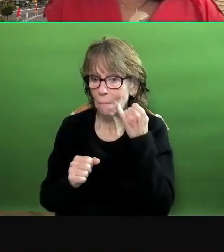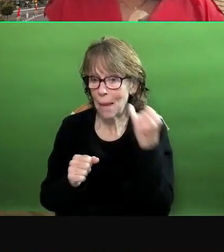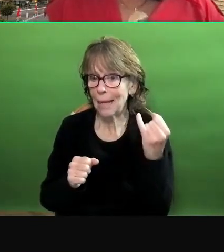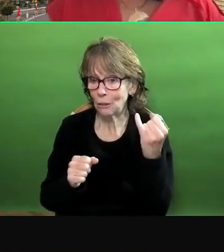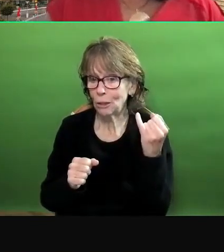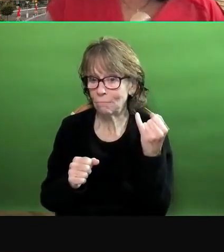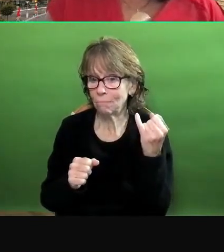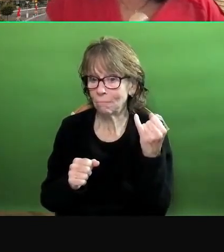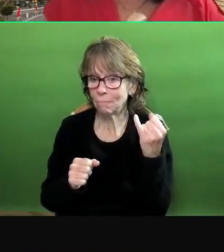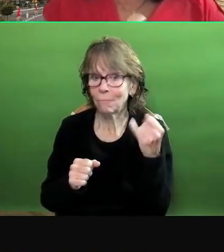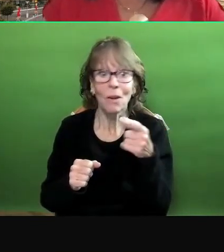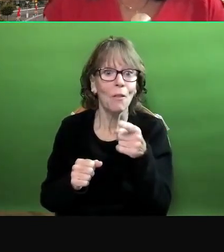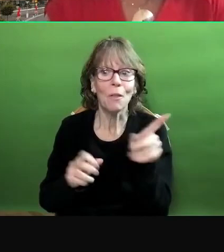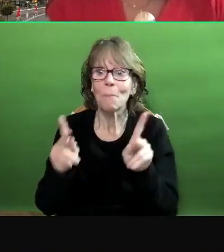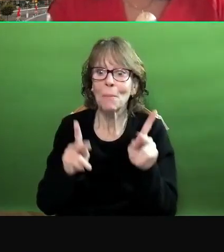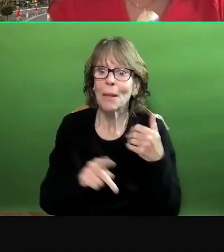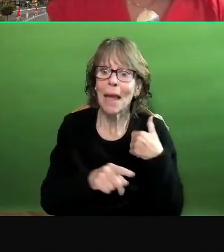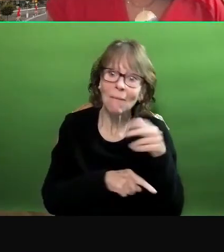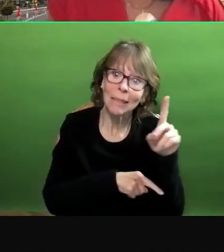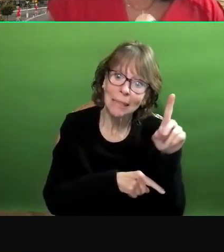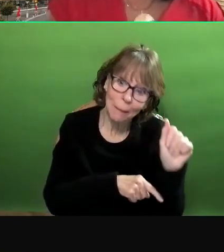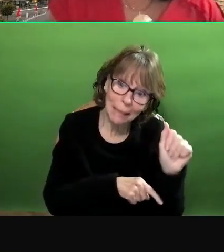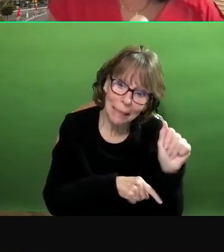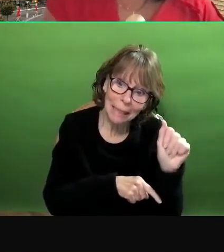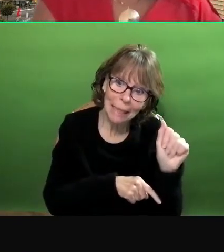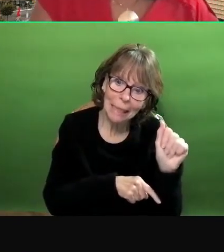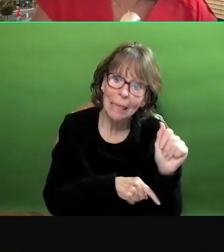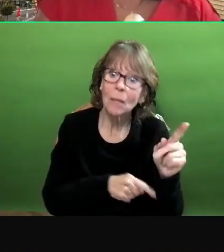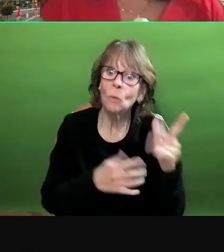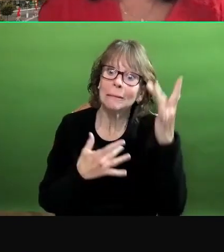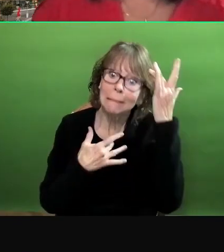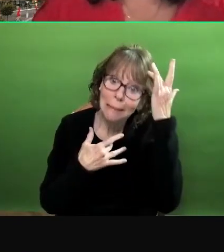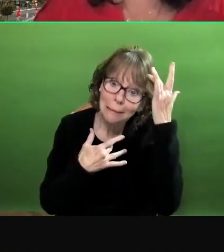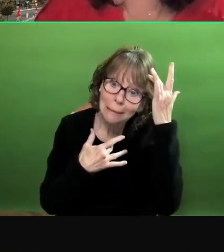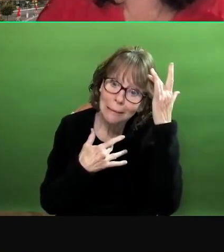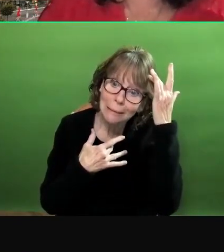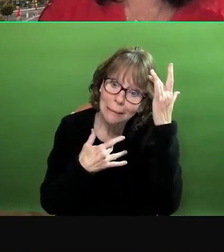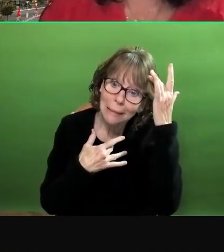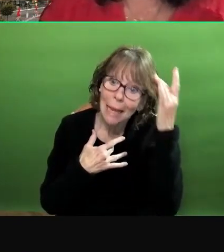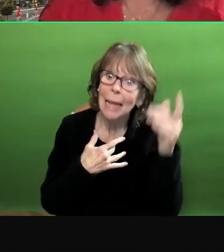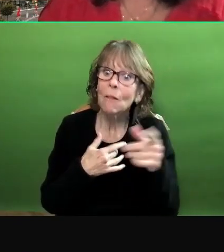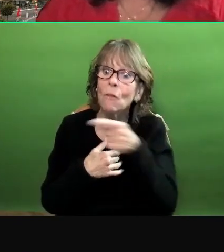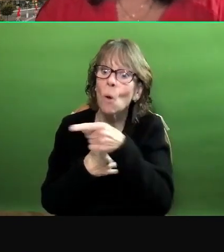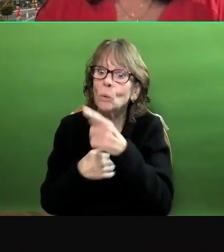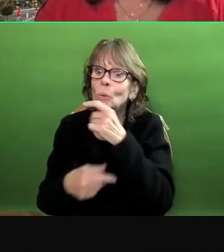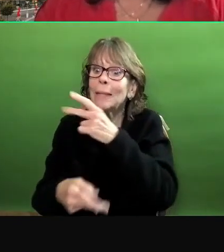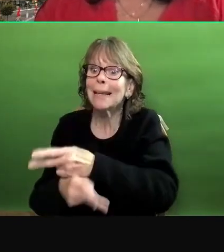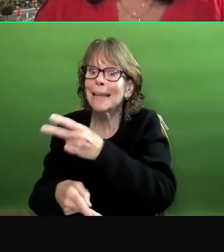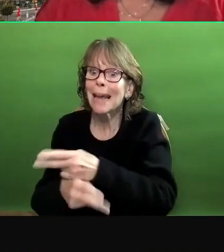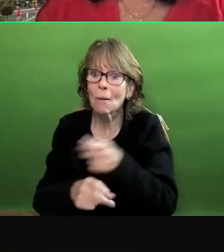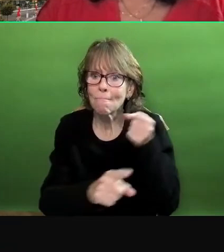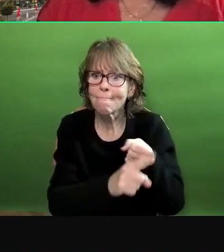people with a disability that illness as well as those who are caring for them.